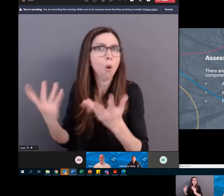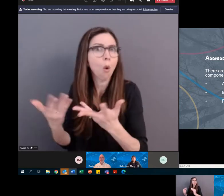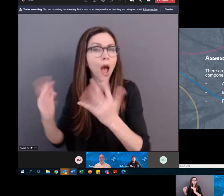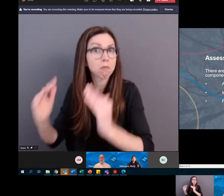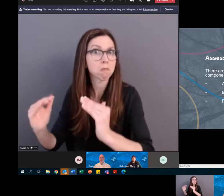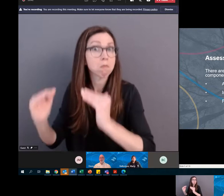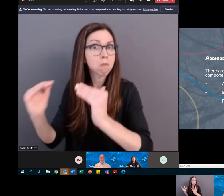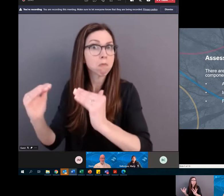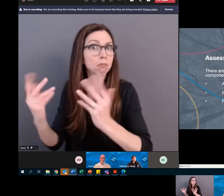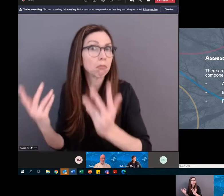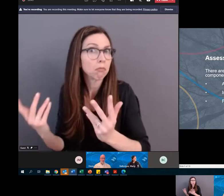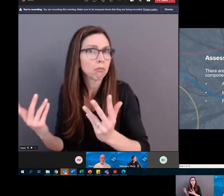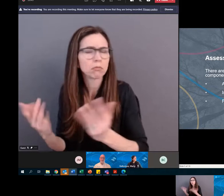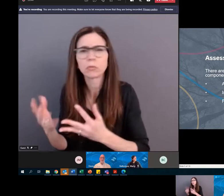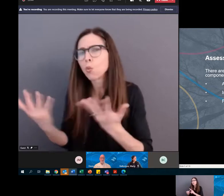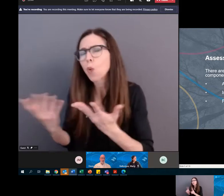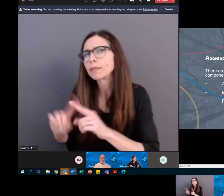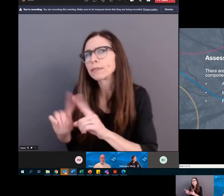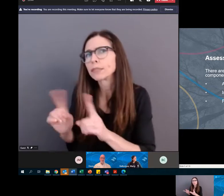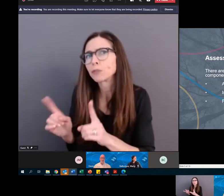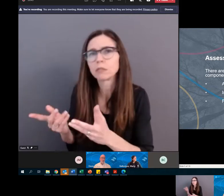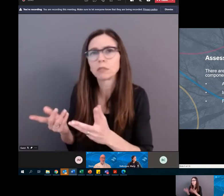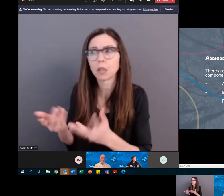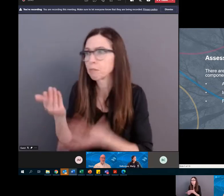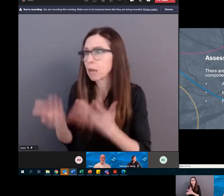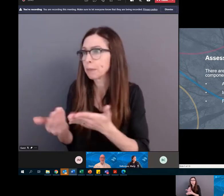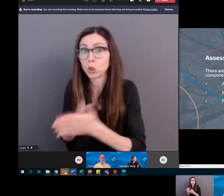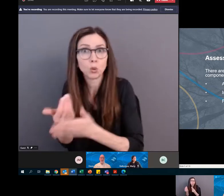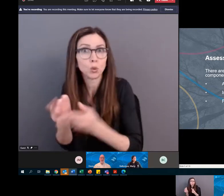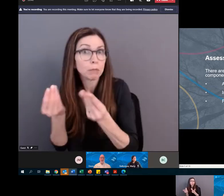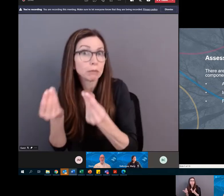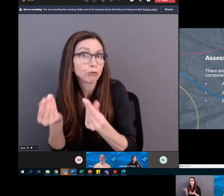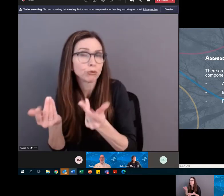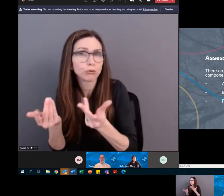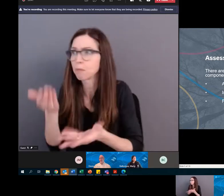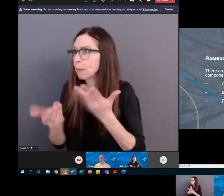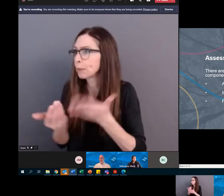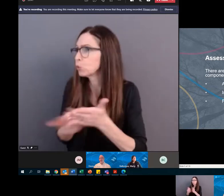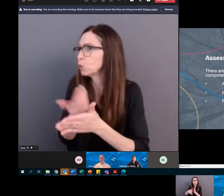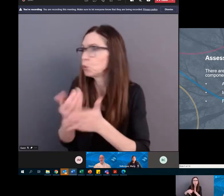exploring new materials, new genres, new concepts? How will your